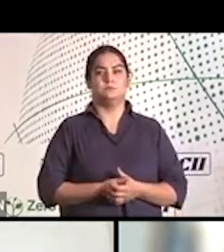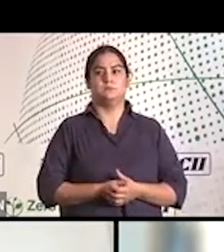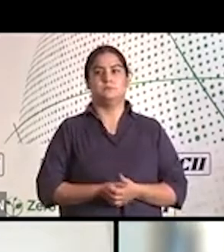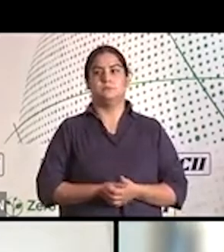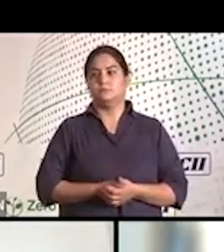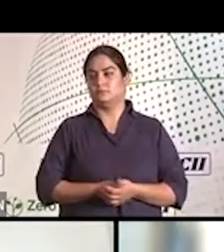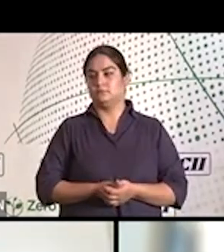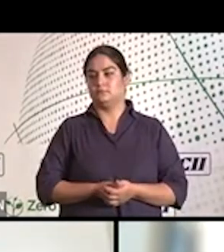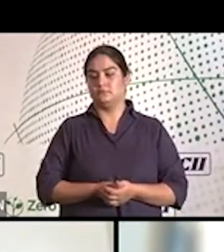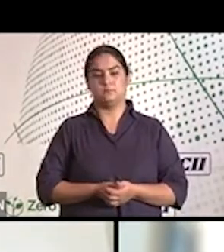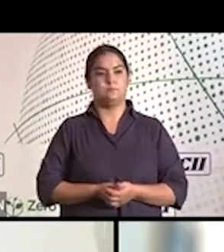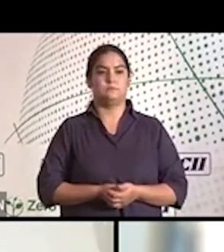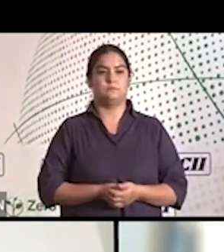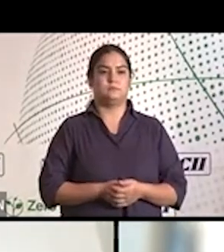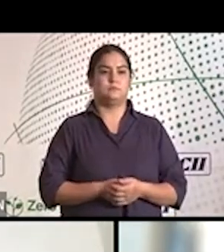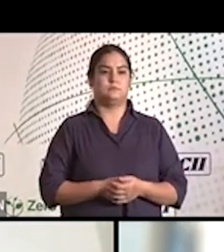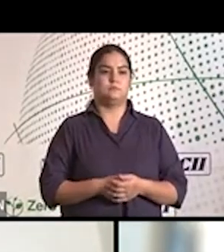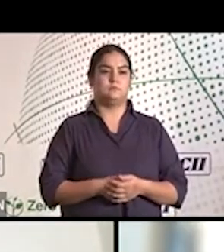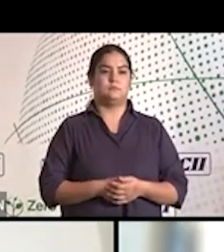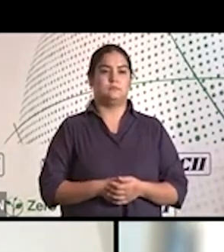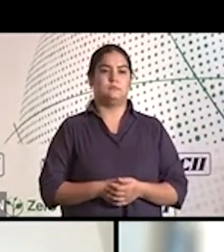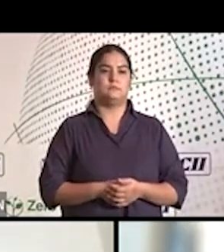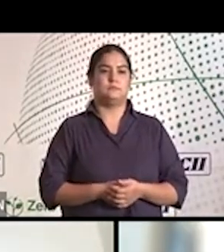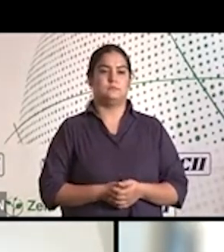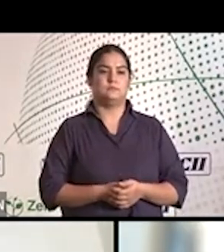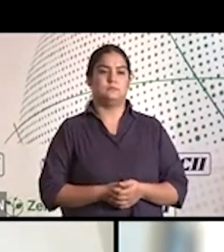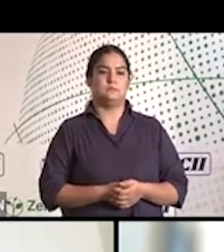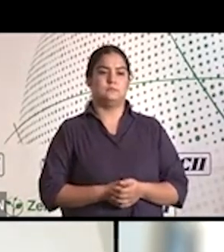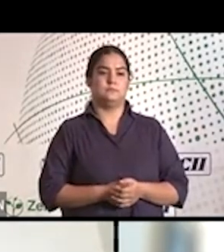Let's